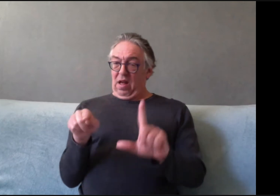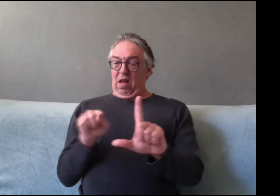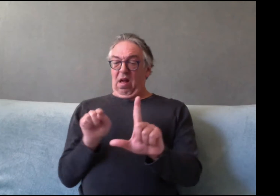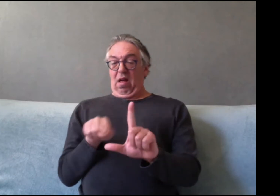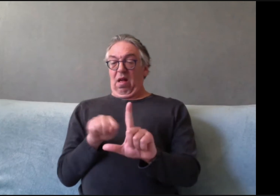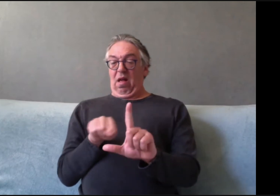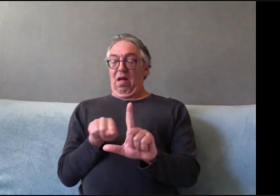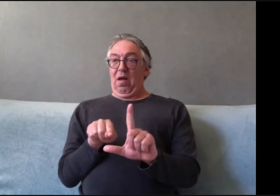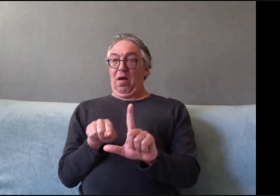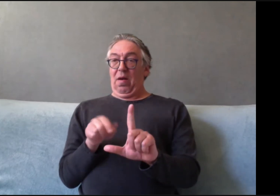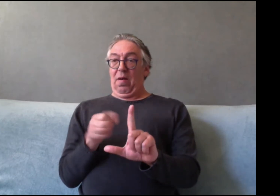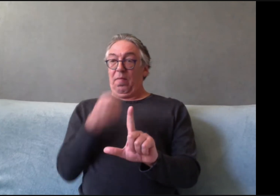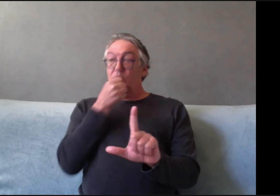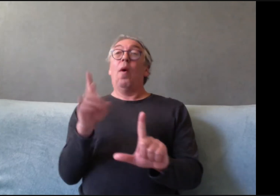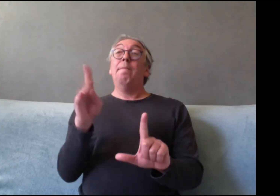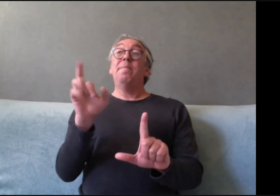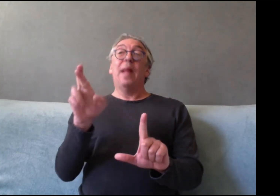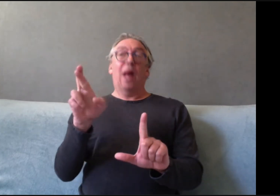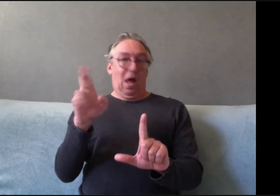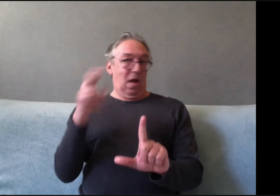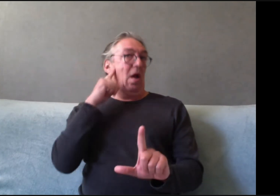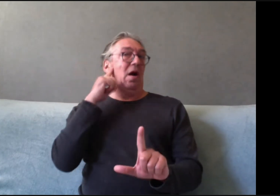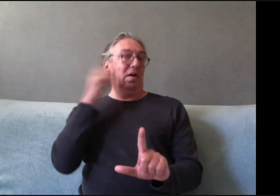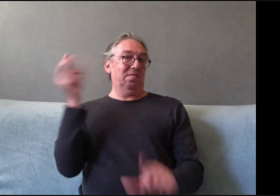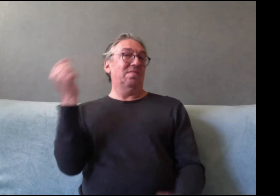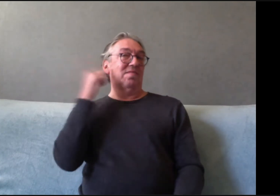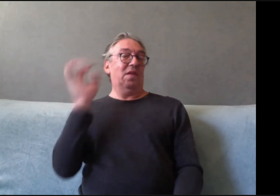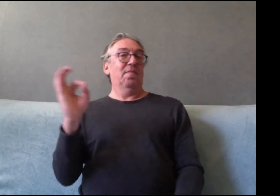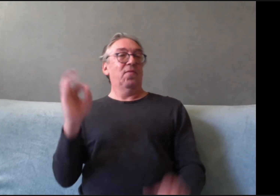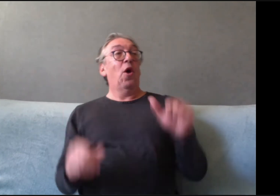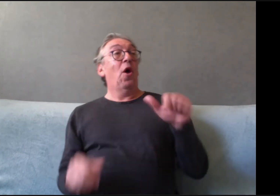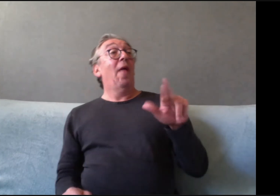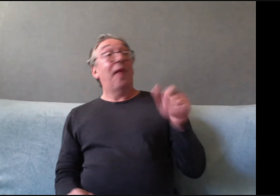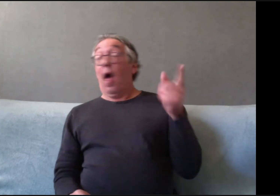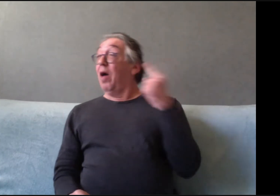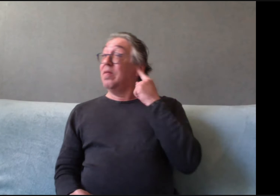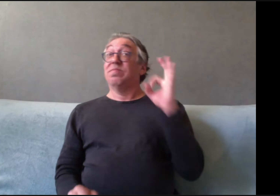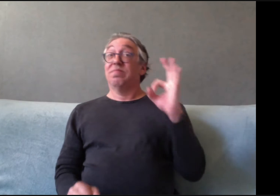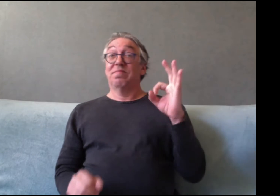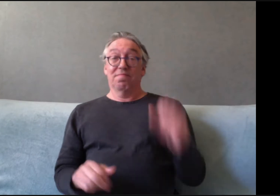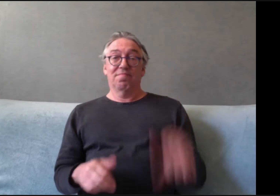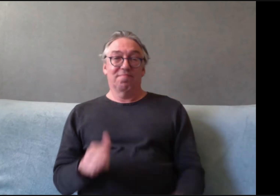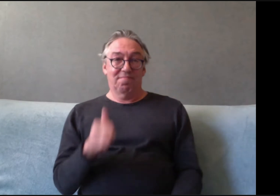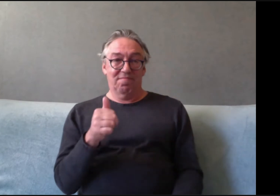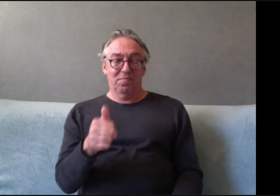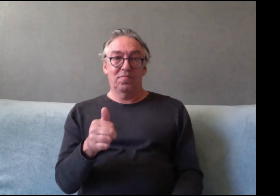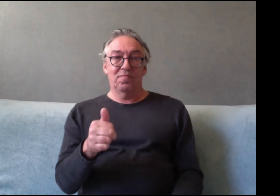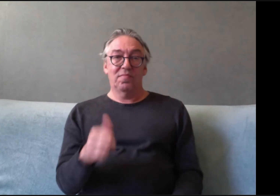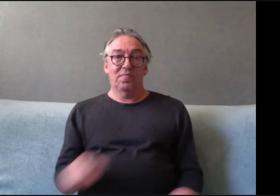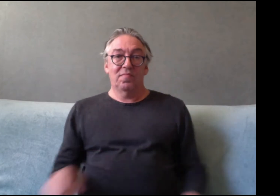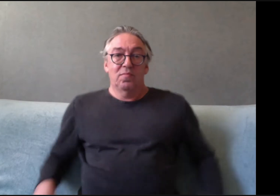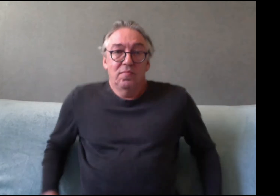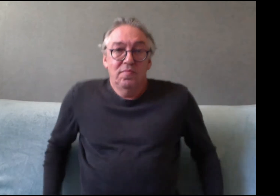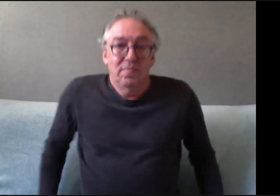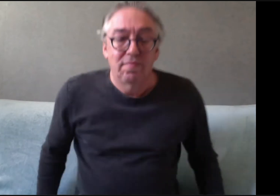Okay, now, Pilar, we can hear you. And Ana as well. Thank you very much, I'll make an introduction